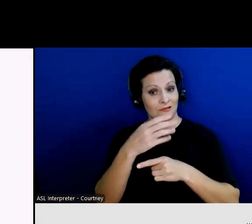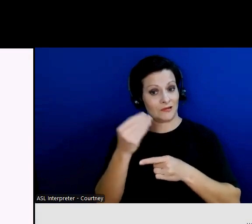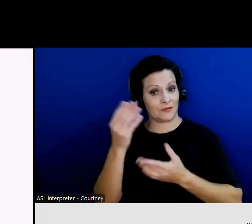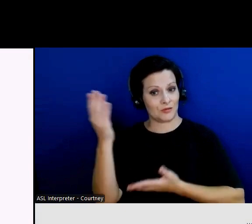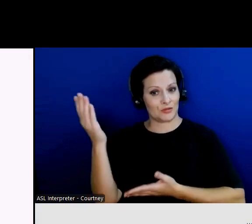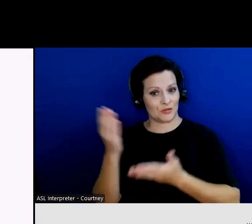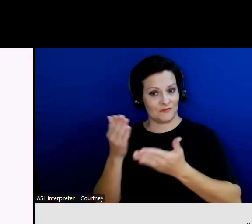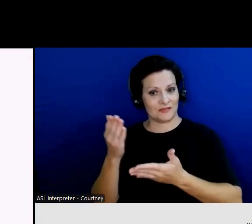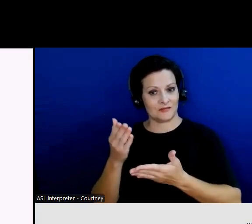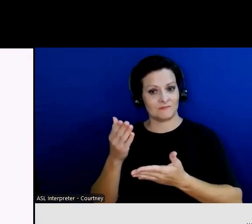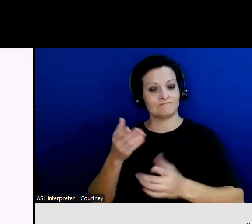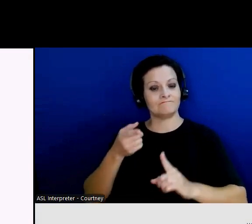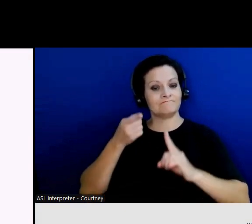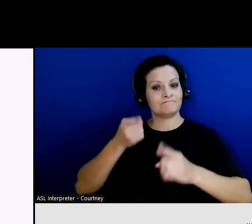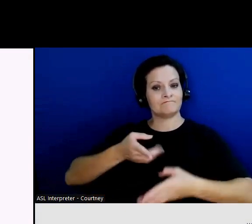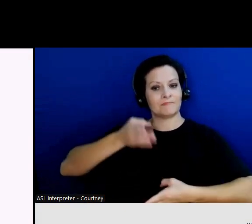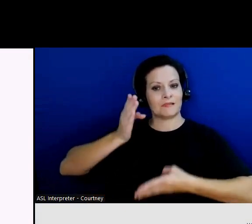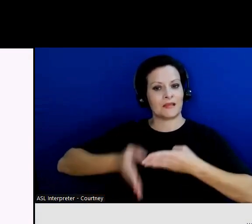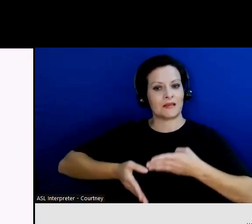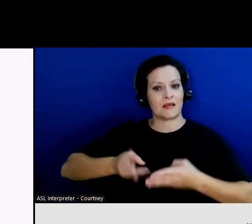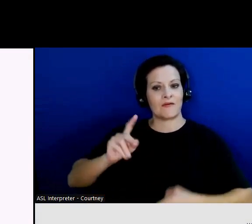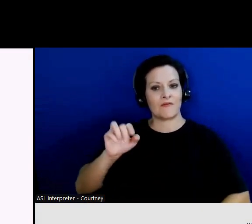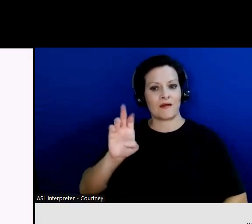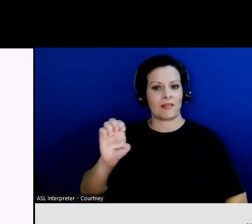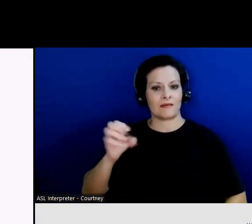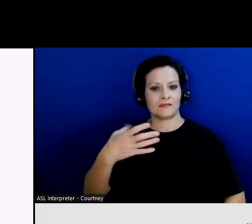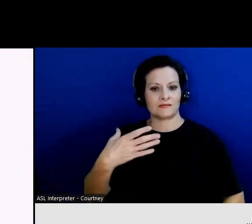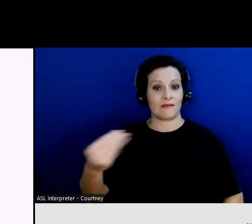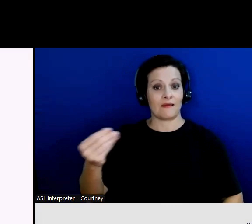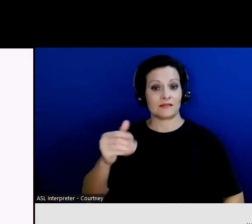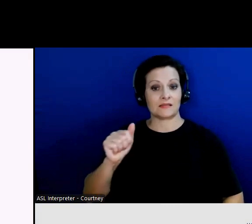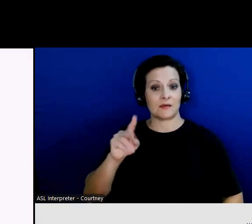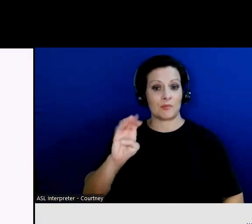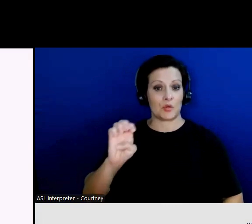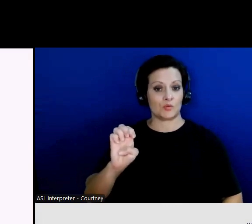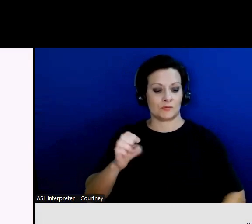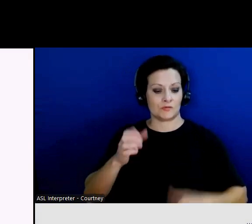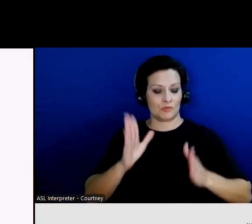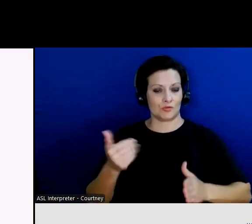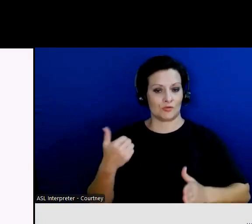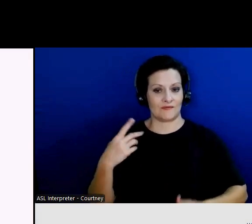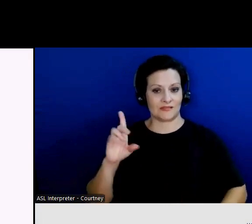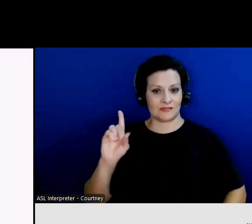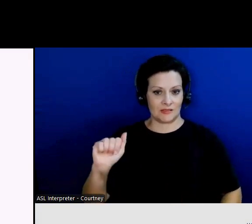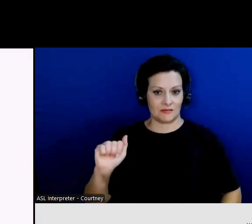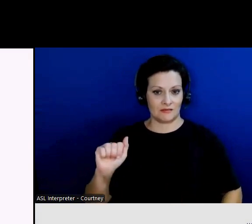End Violence and Abuse Against Individuals with Disabilities and Deaf People Program,